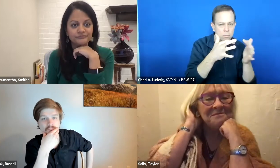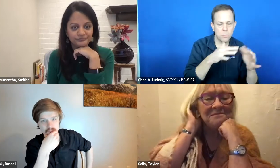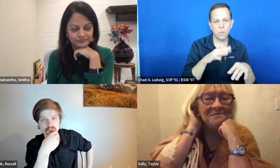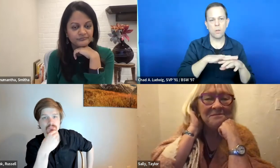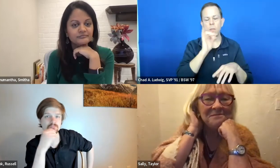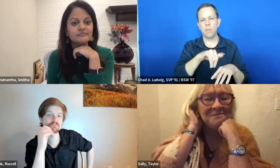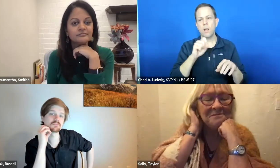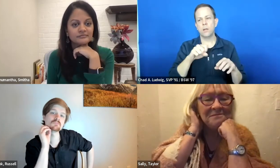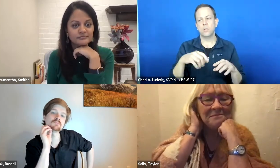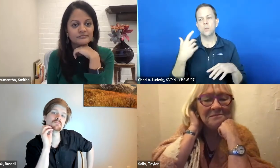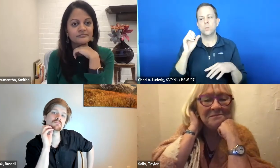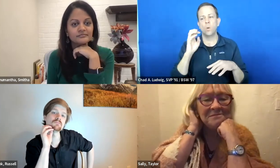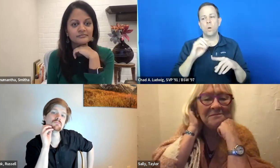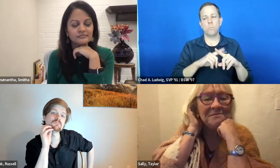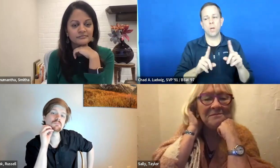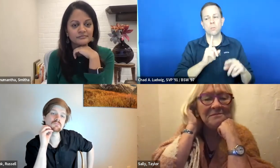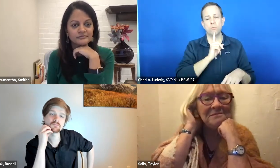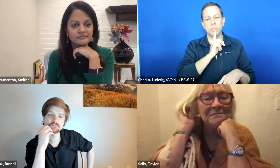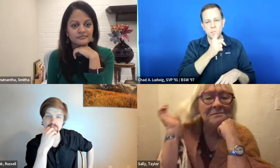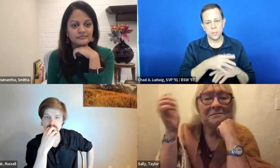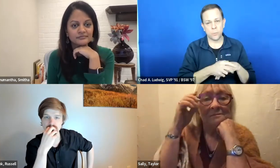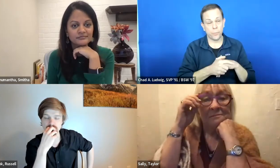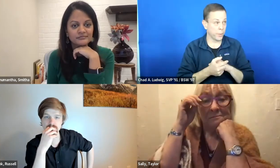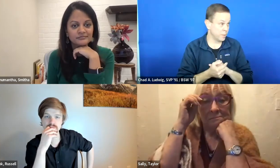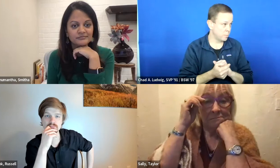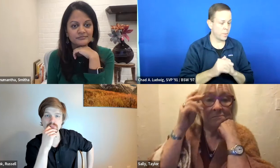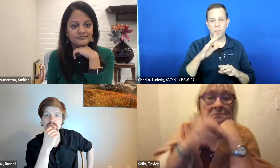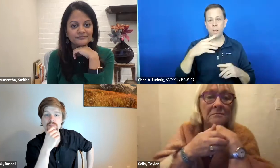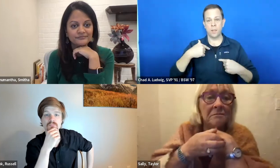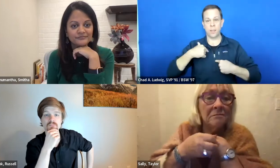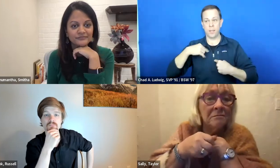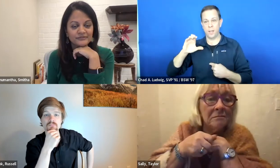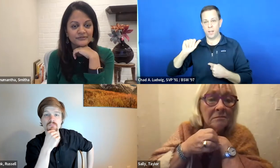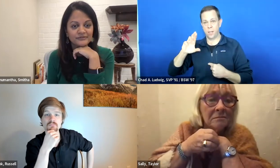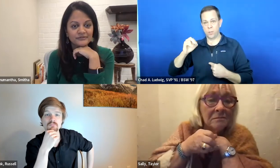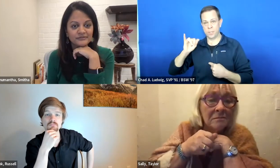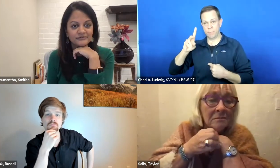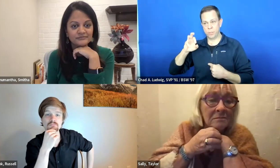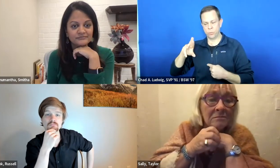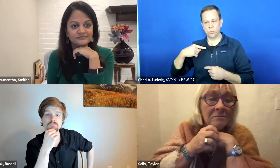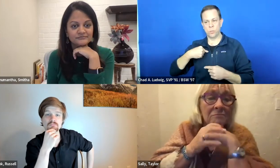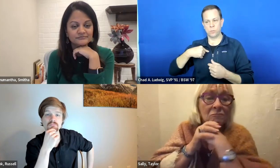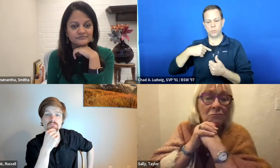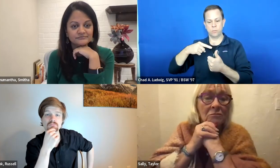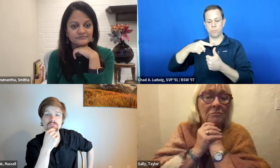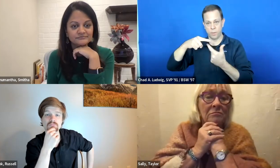and the first hospital, they actually asked us, if we would be willing to fill out some feedback forms about our experience, and when I talked